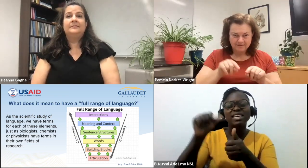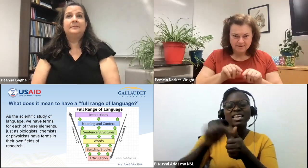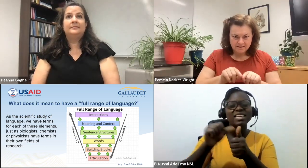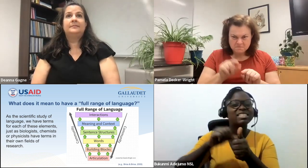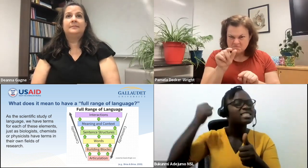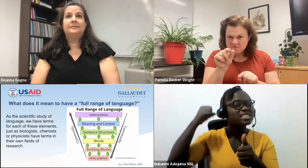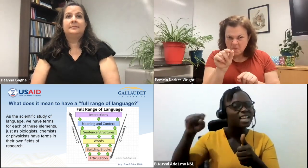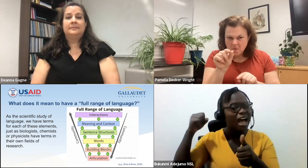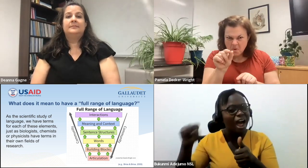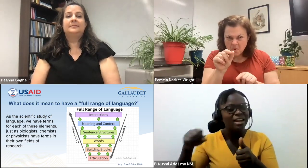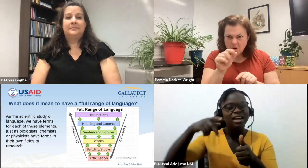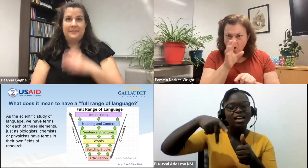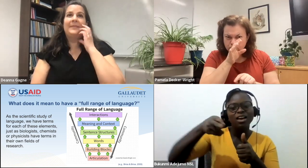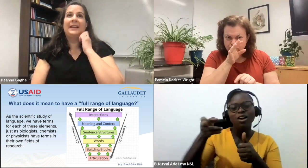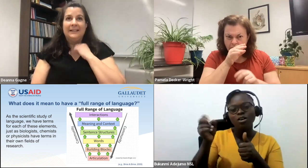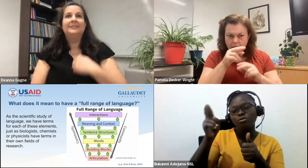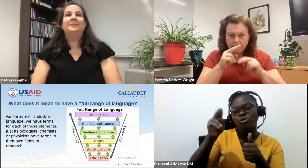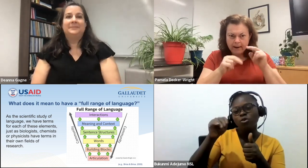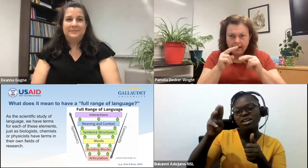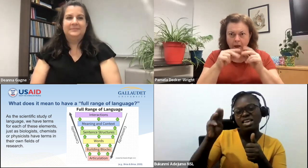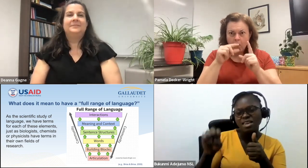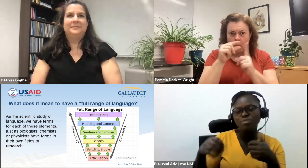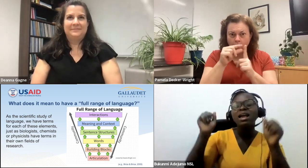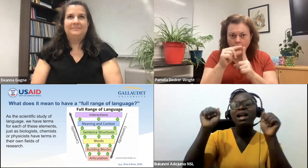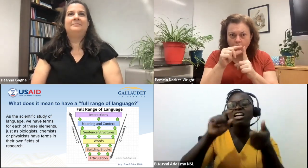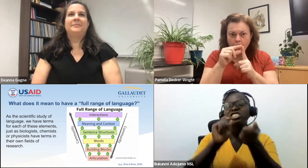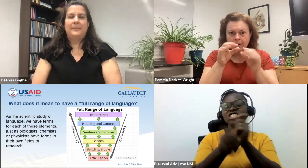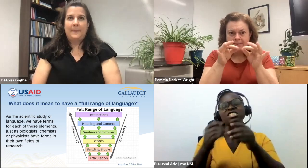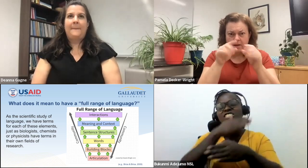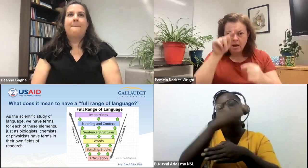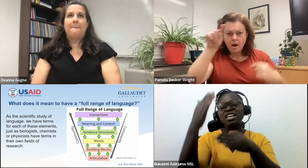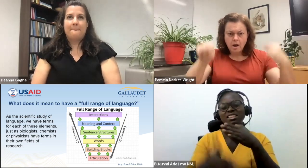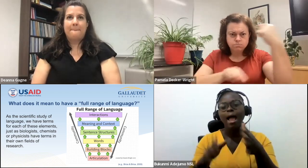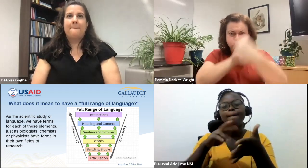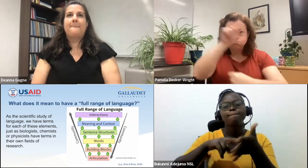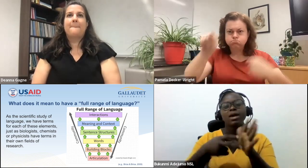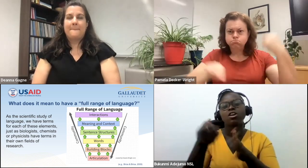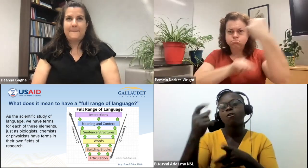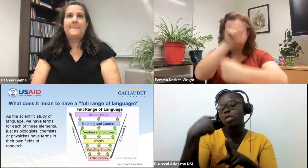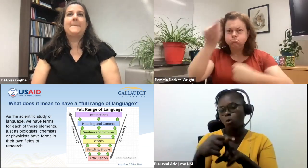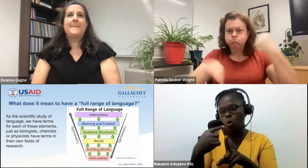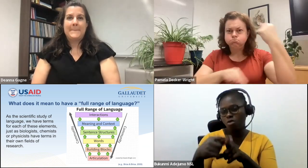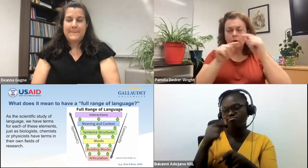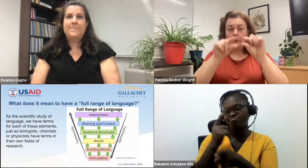Yes, and you can see on the image here. It starts with articulation, then building blocks